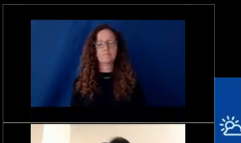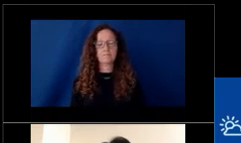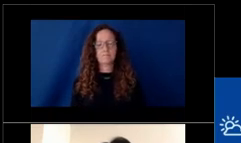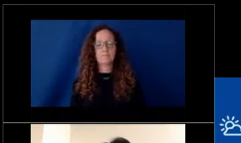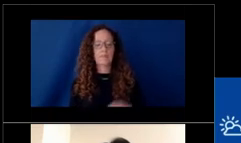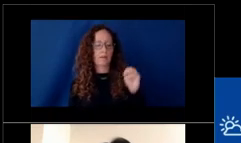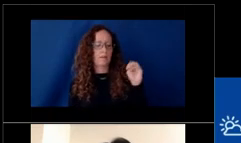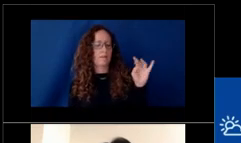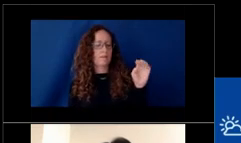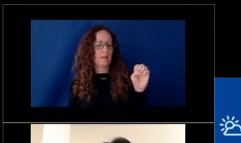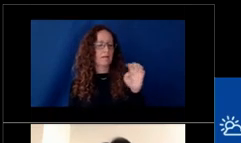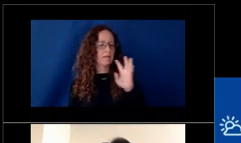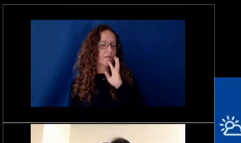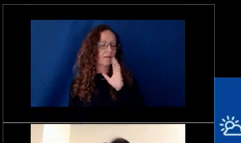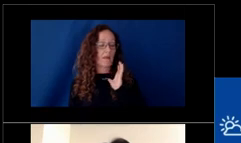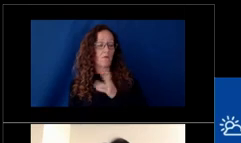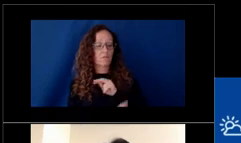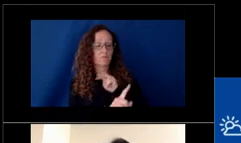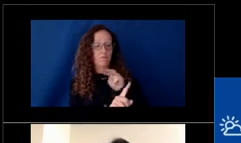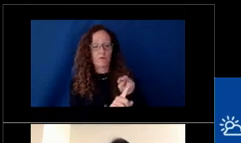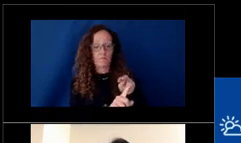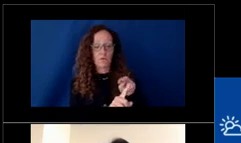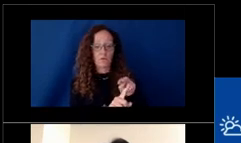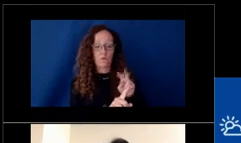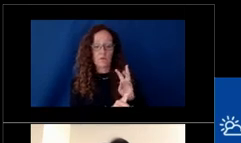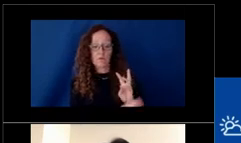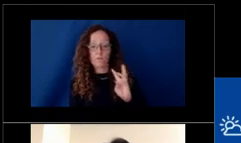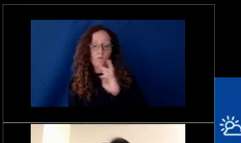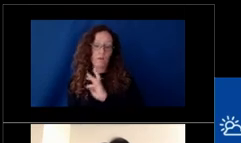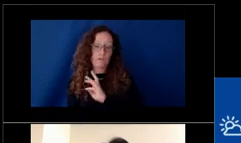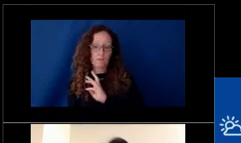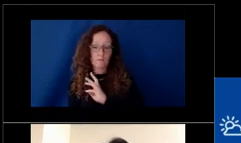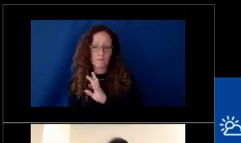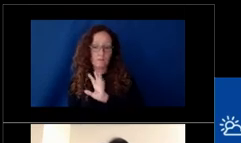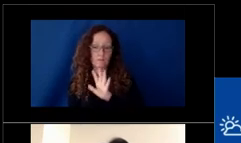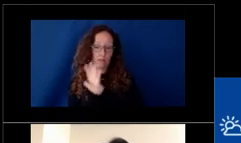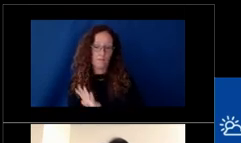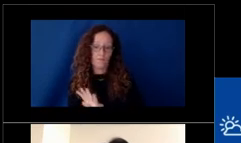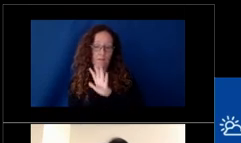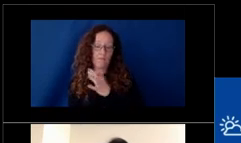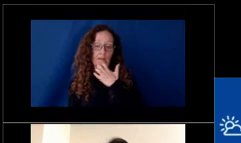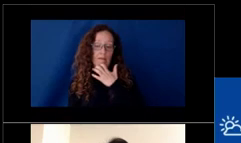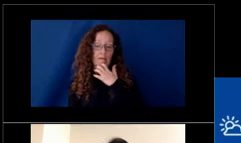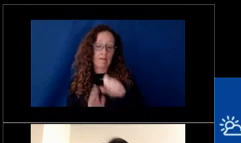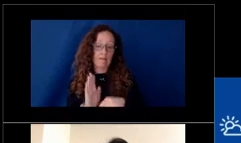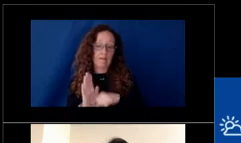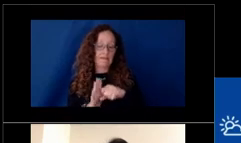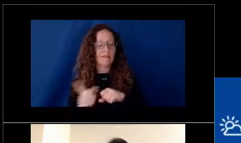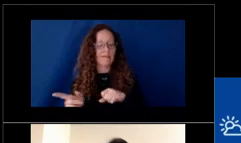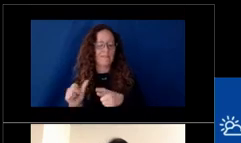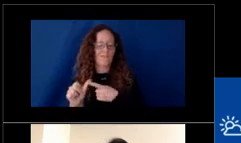From our point of view, in the West, heat season in California where this was originally generated,